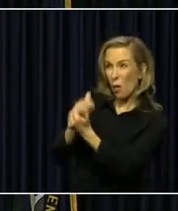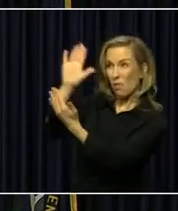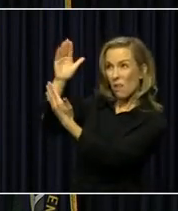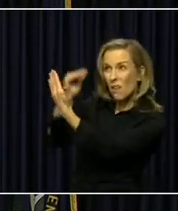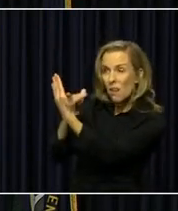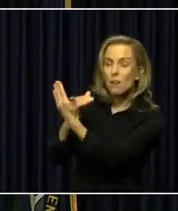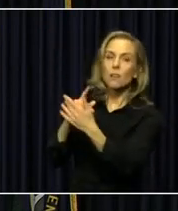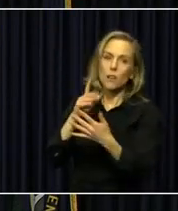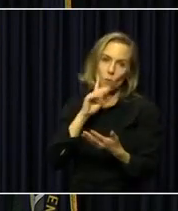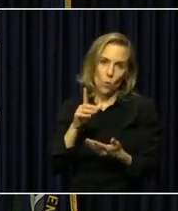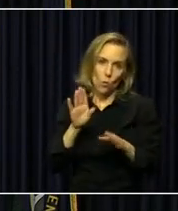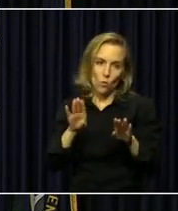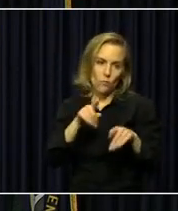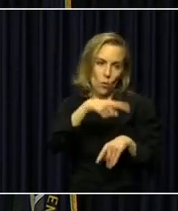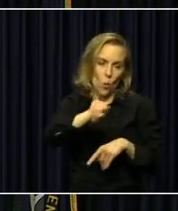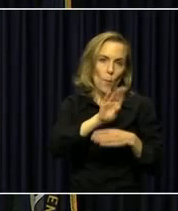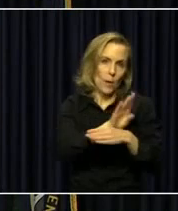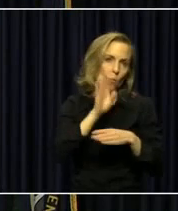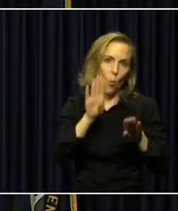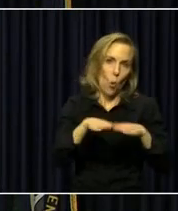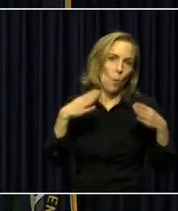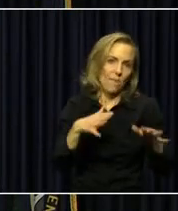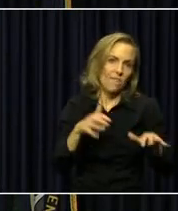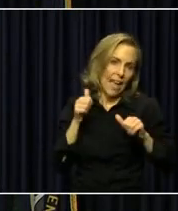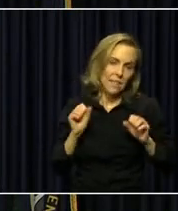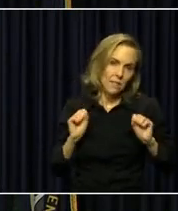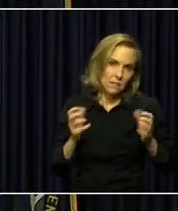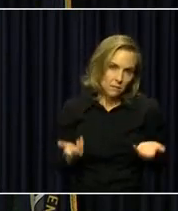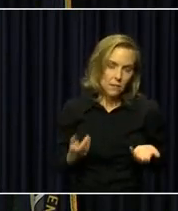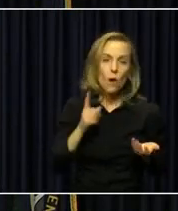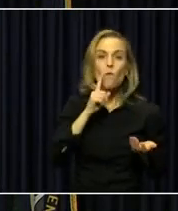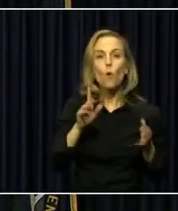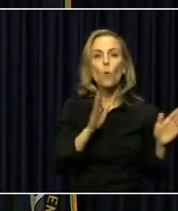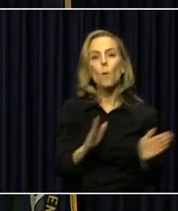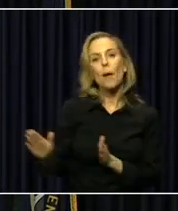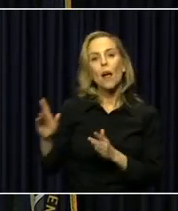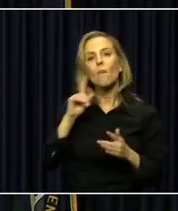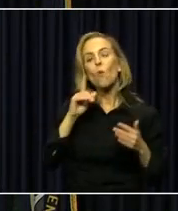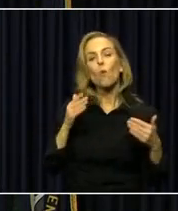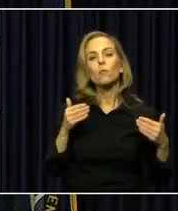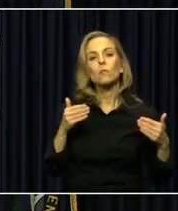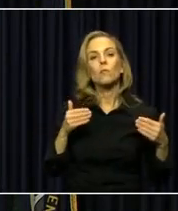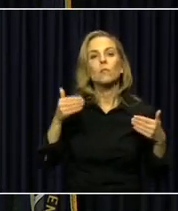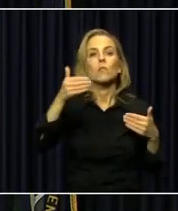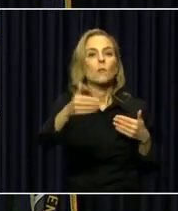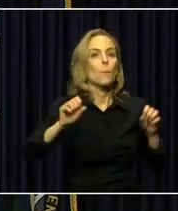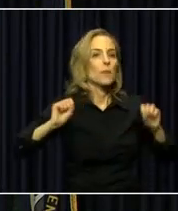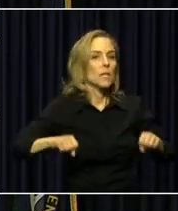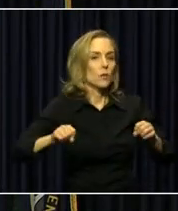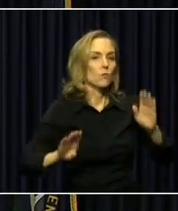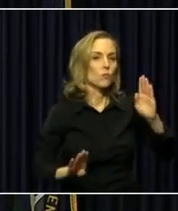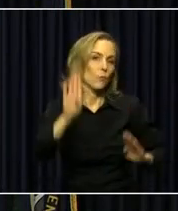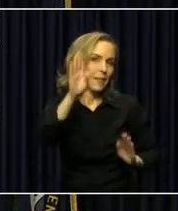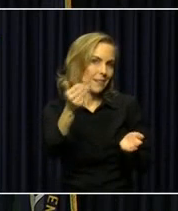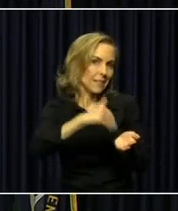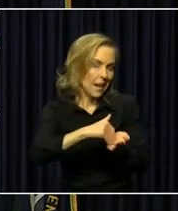WHETHER A SNIPPET THAT'S TAKEN FROM THEM OR ME SOUNDS EXACTLY THE SAME, I CAN TELL YOU THAT